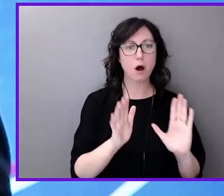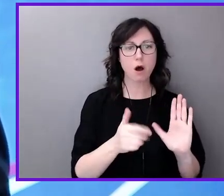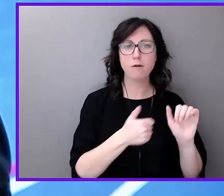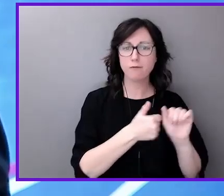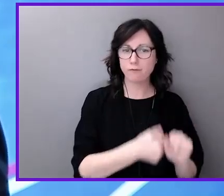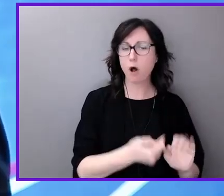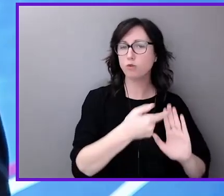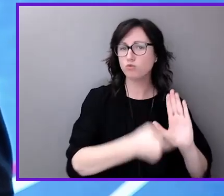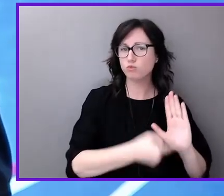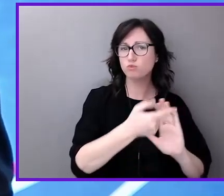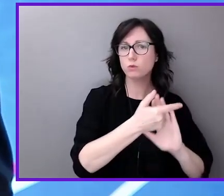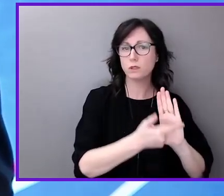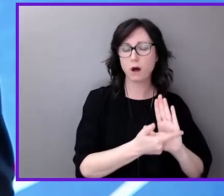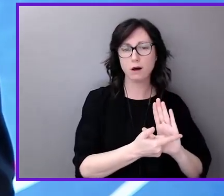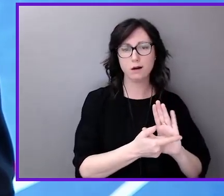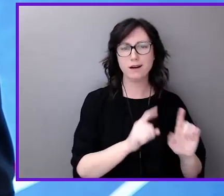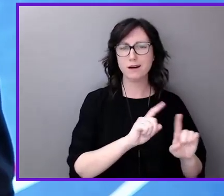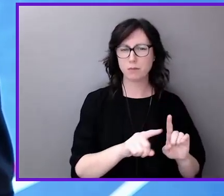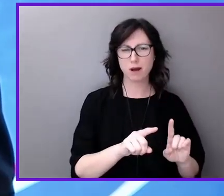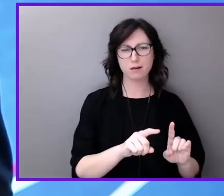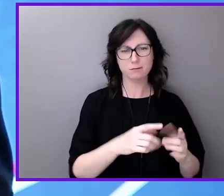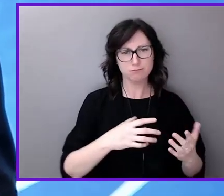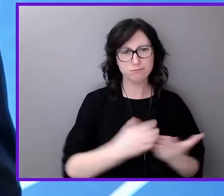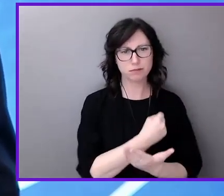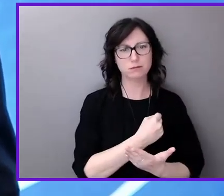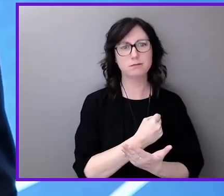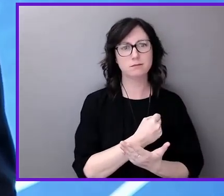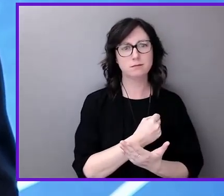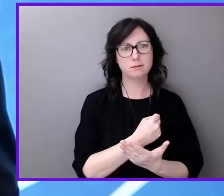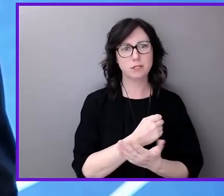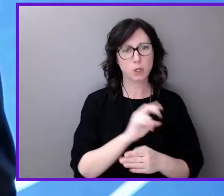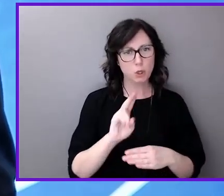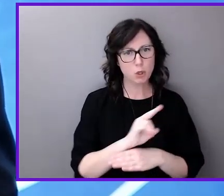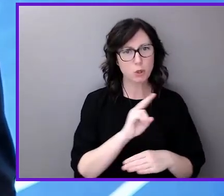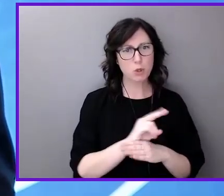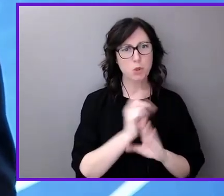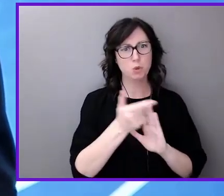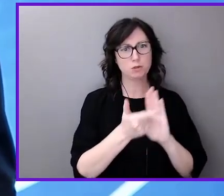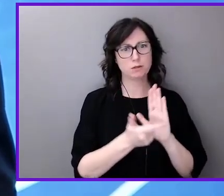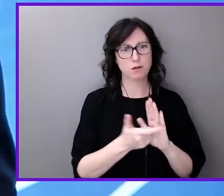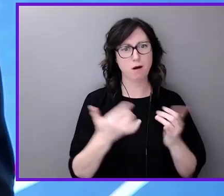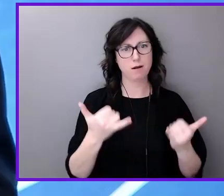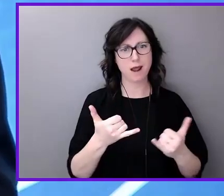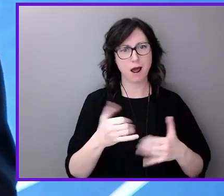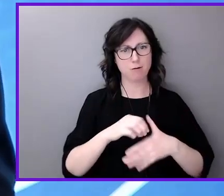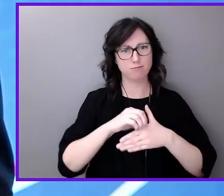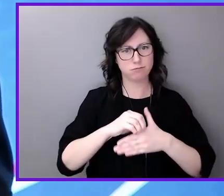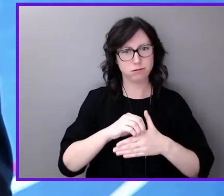but it’s to use that platform to push further this question of accessibility